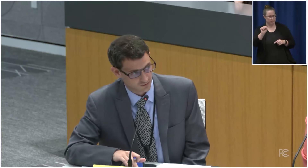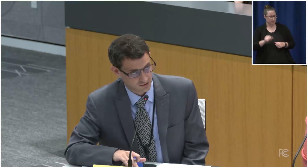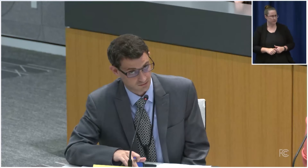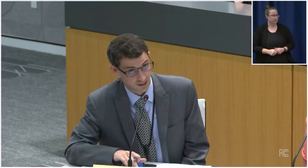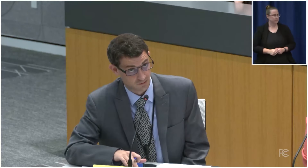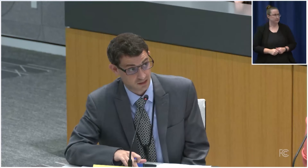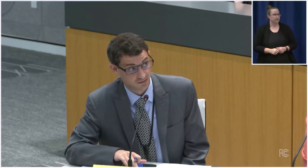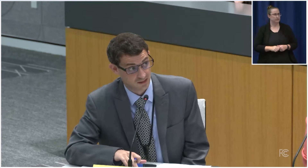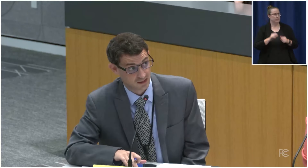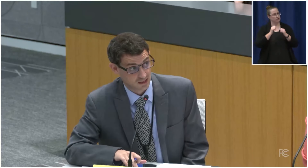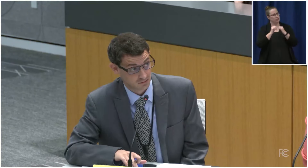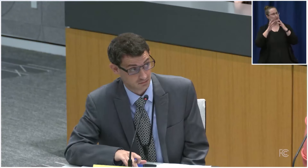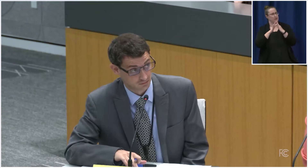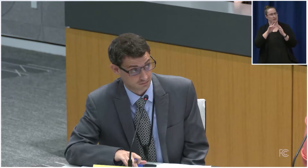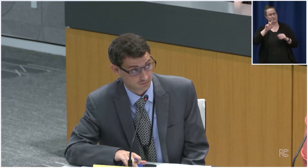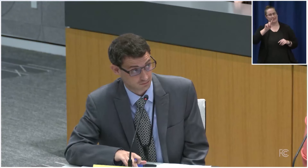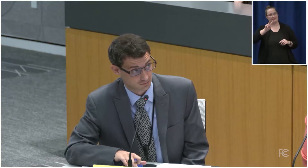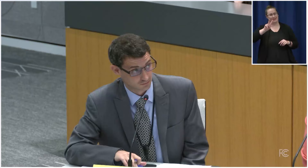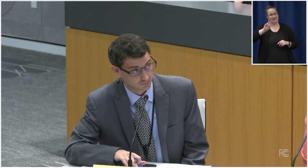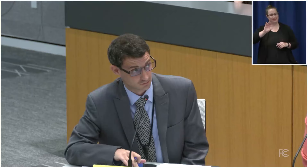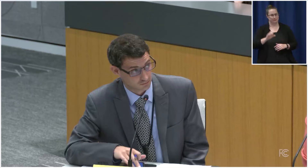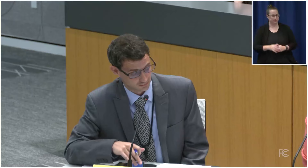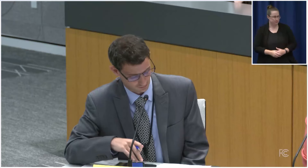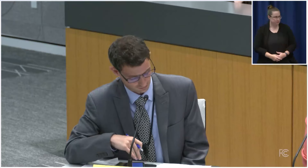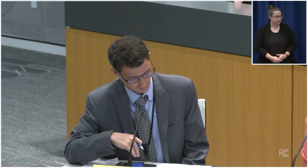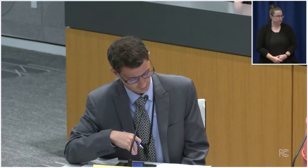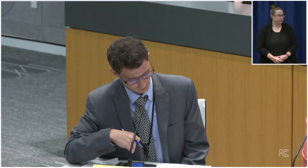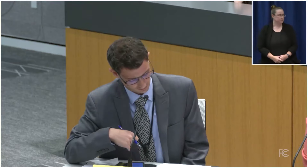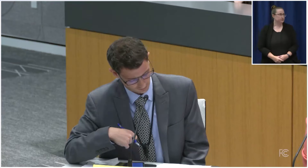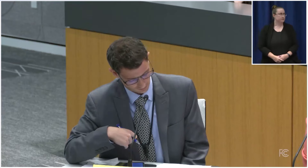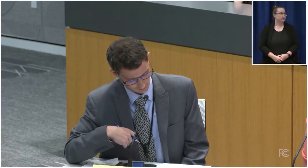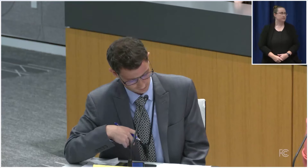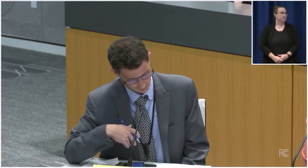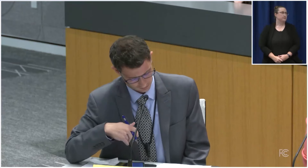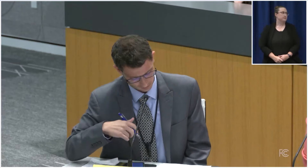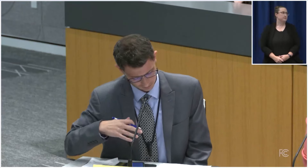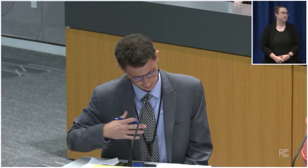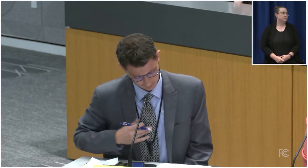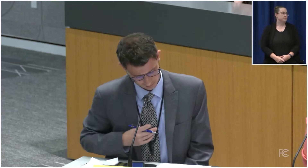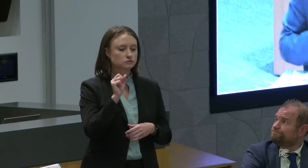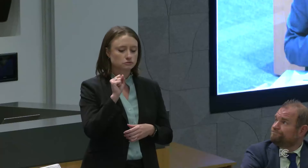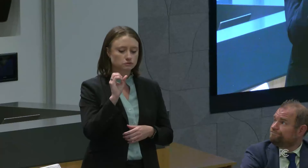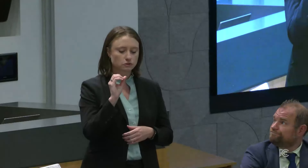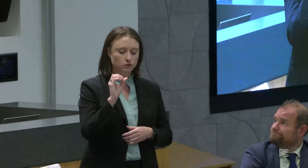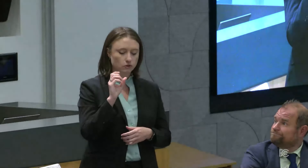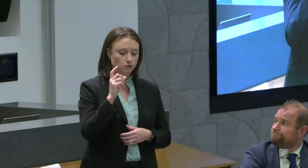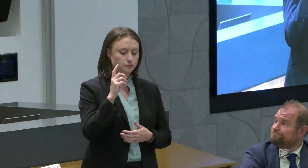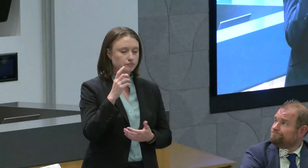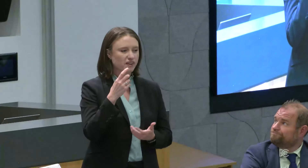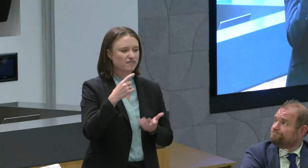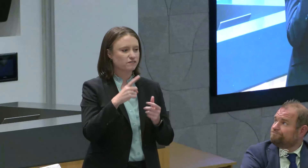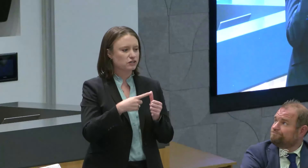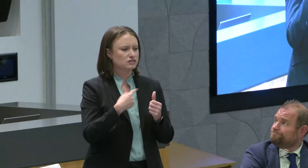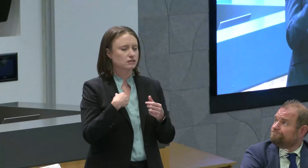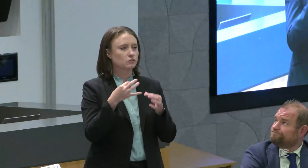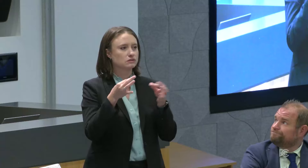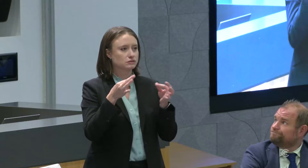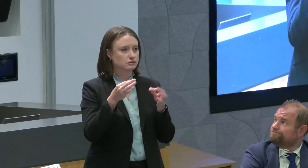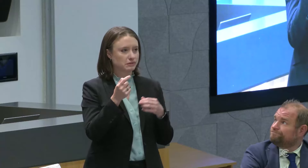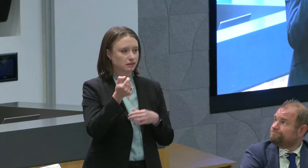TO SET UP THE LINE. GREAT, THANK YOU, AND LISA HOW IS THE HHS EXPERIENCE?